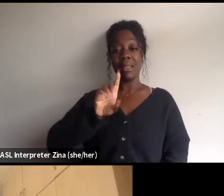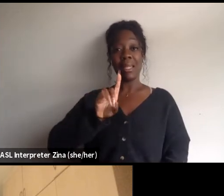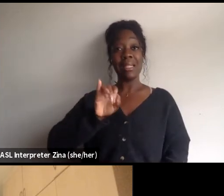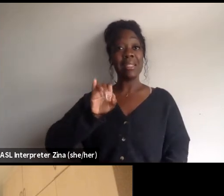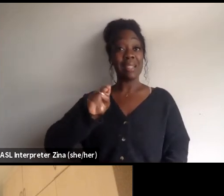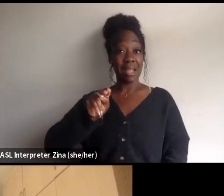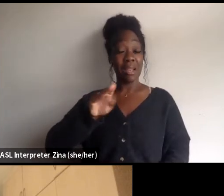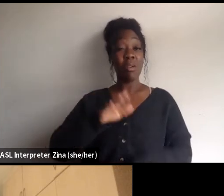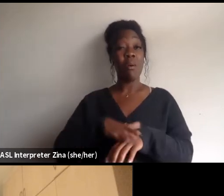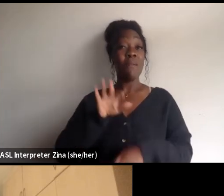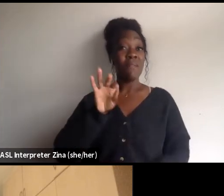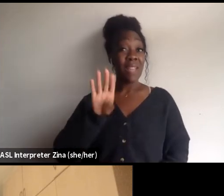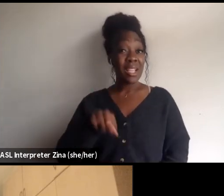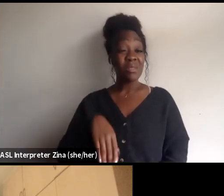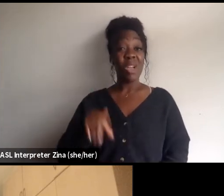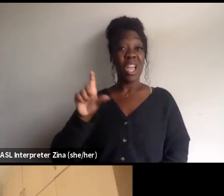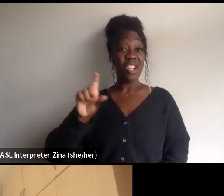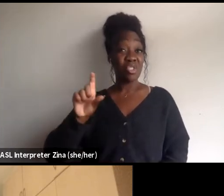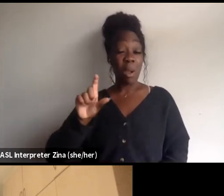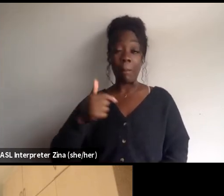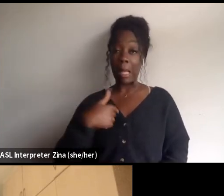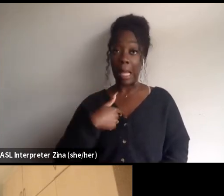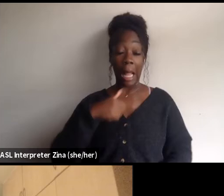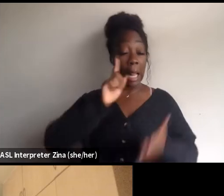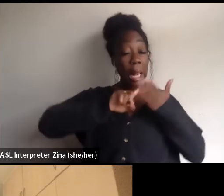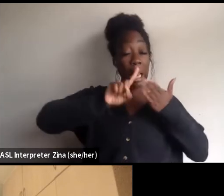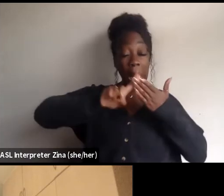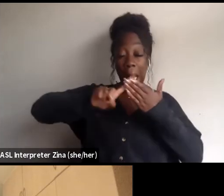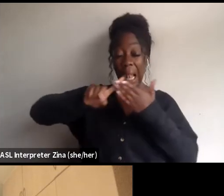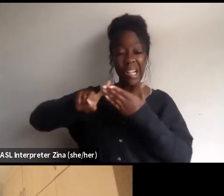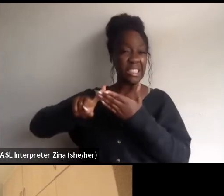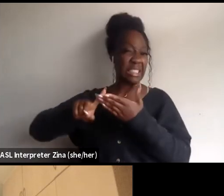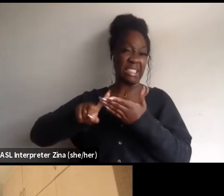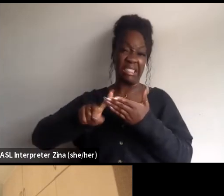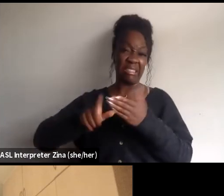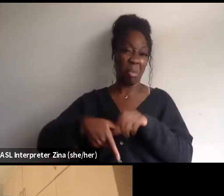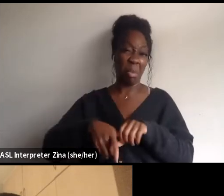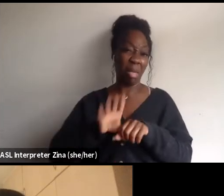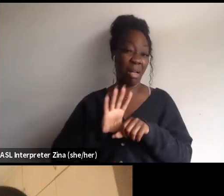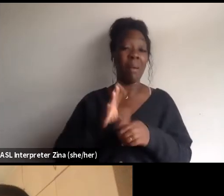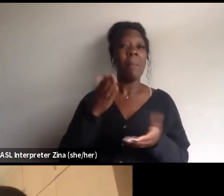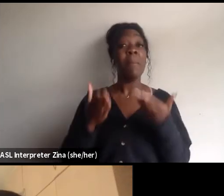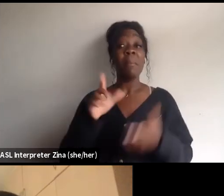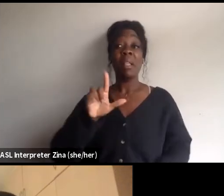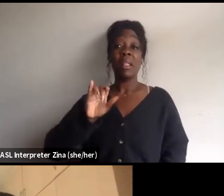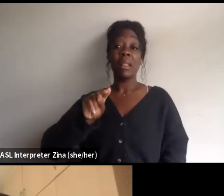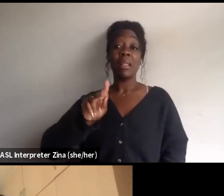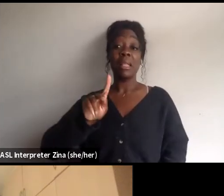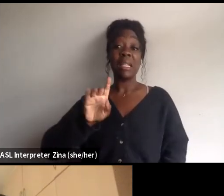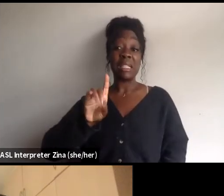I can't say I'm brilliant at checking all of them. I will probably be checking in the LinkedIn so you can shoot me.